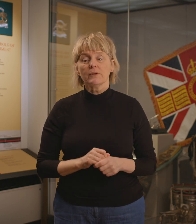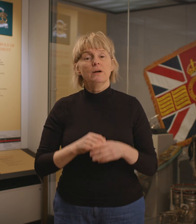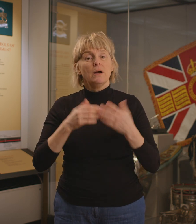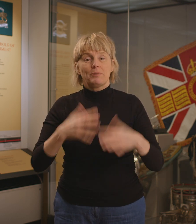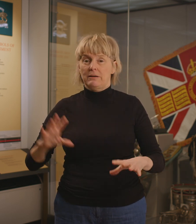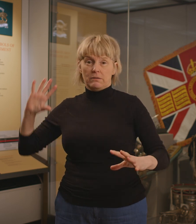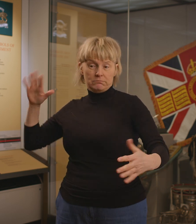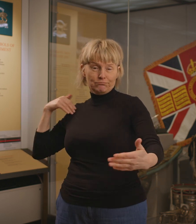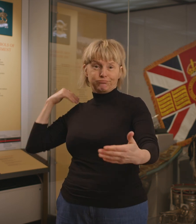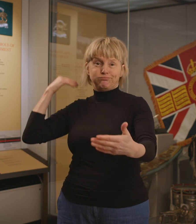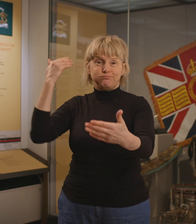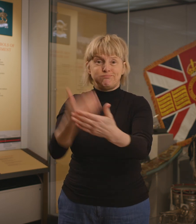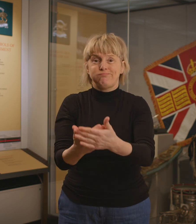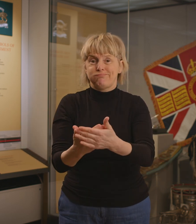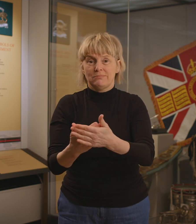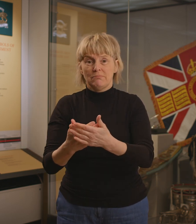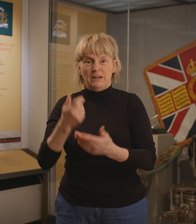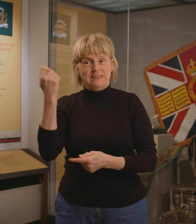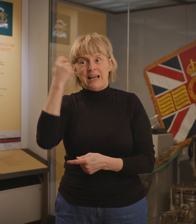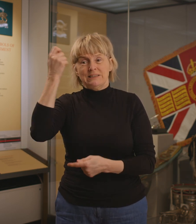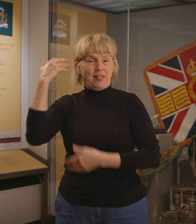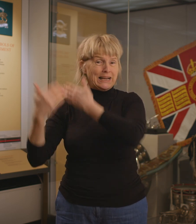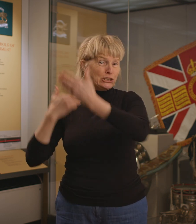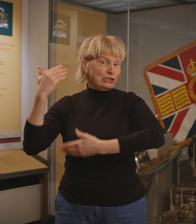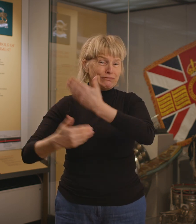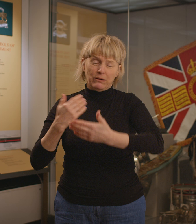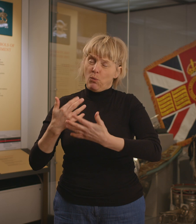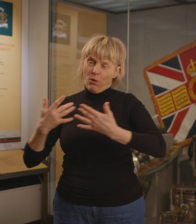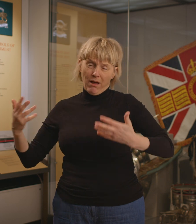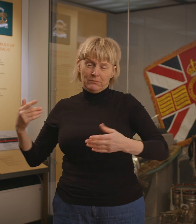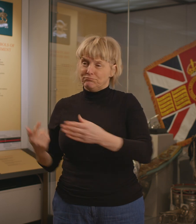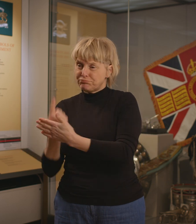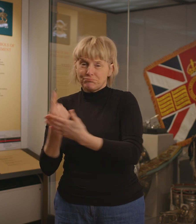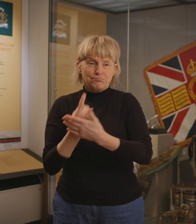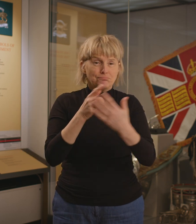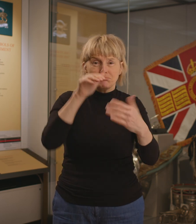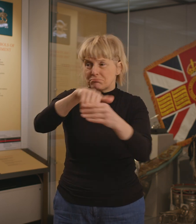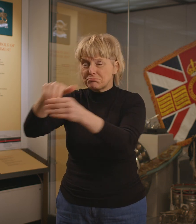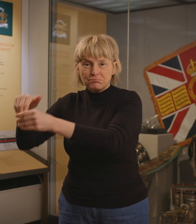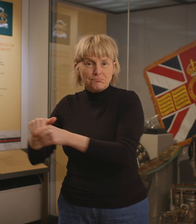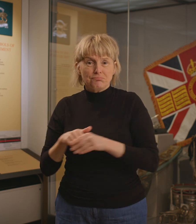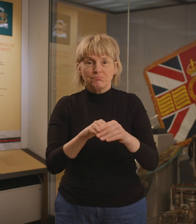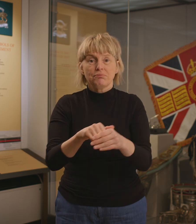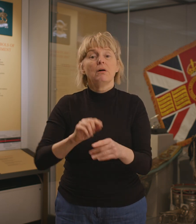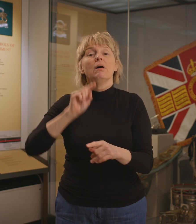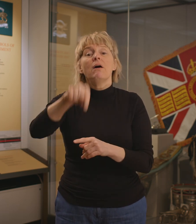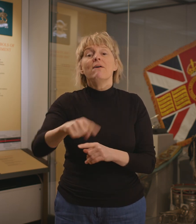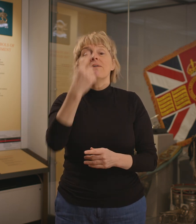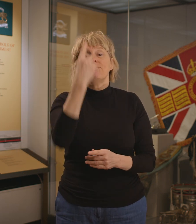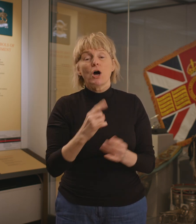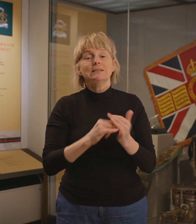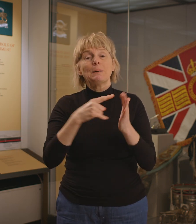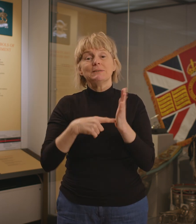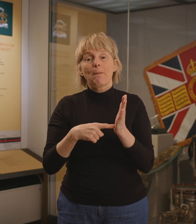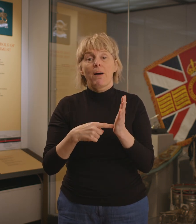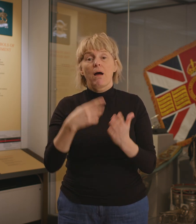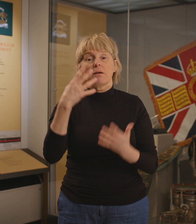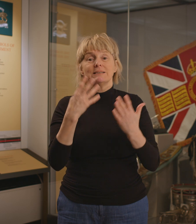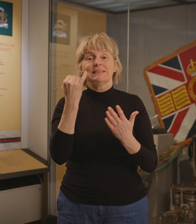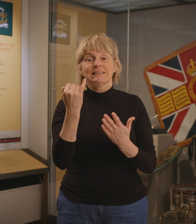After a long and successful history, The Regiment was amalgamated into The Royal Anglian Regiment